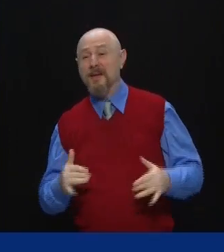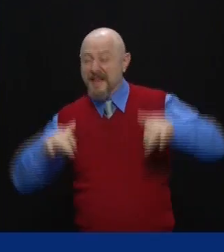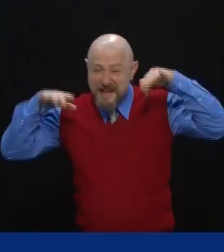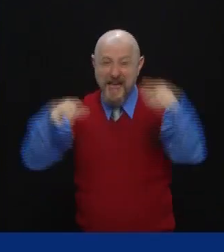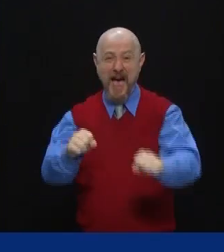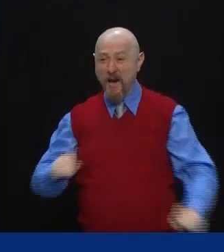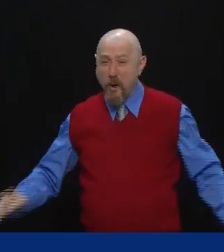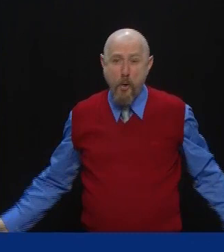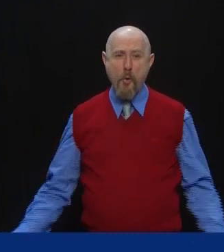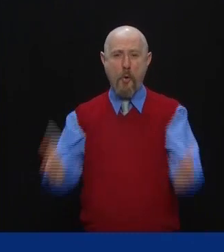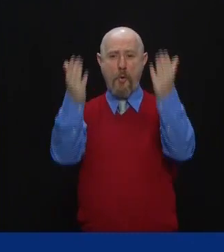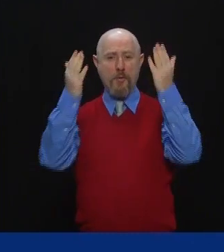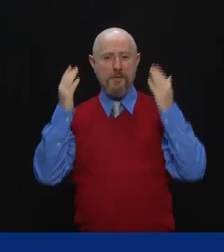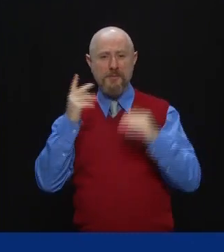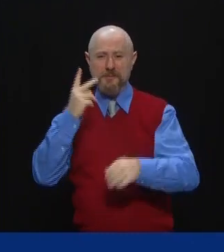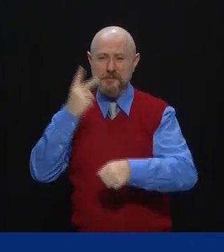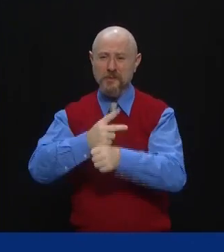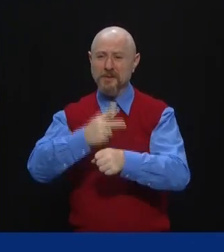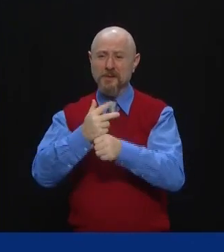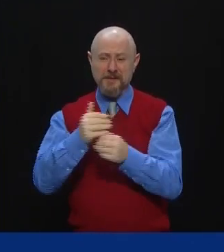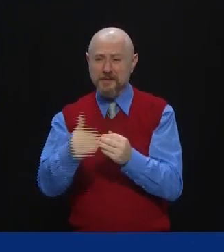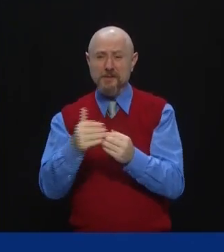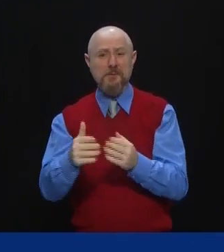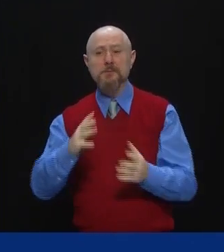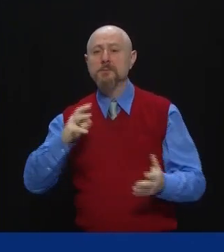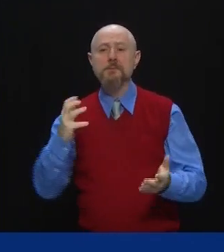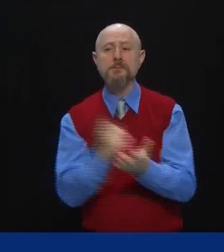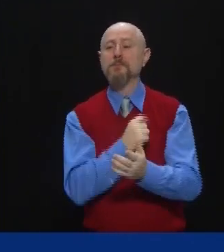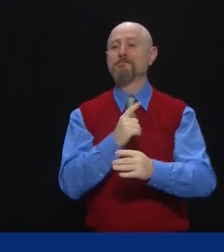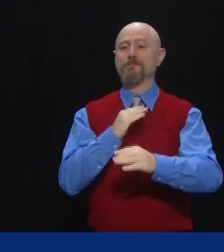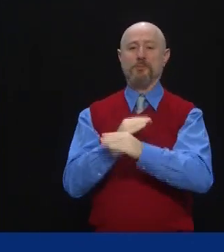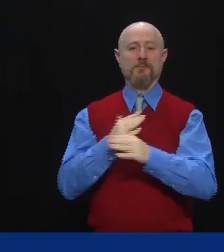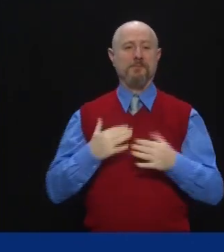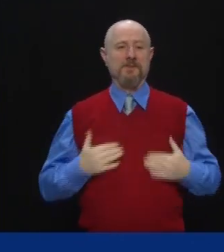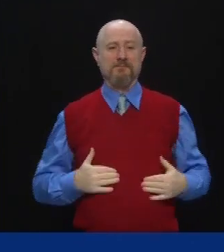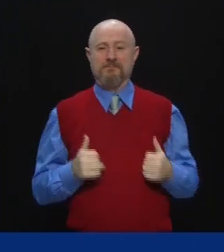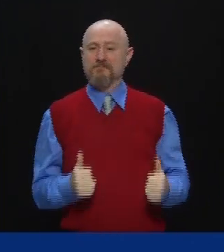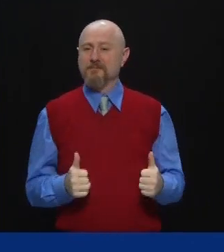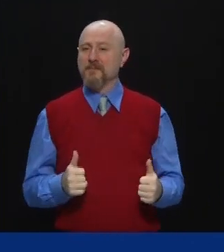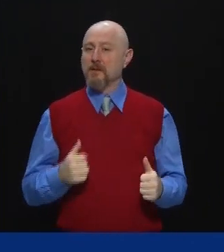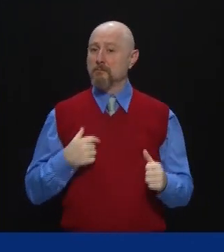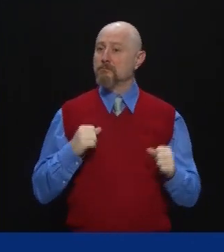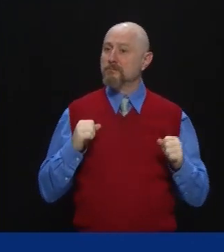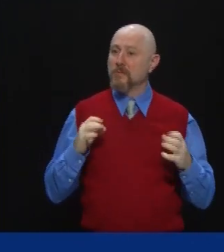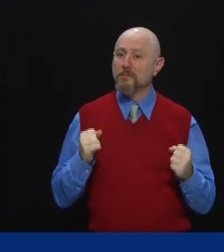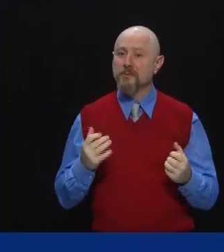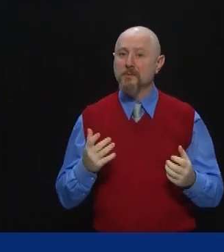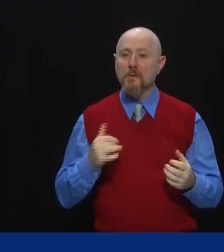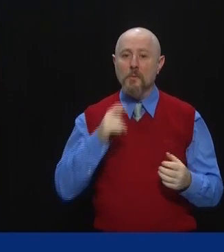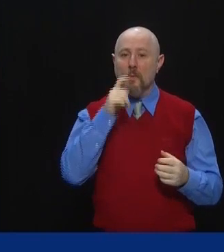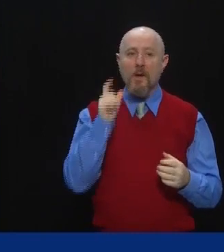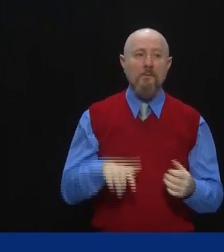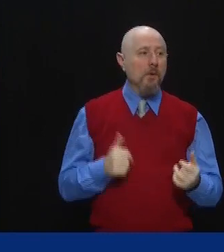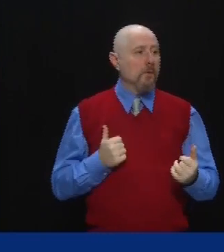TO TAKE? IS IT WORTH GETTING A BOOSTER RIGHT NOW? YES.